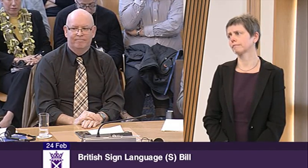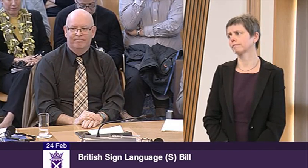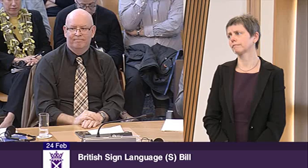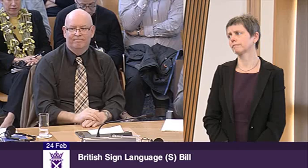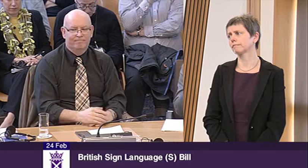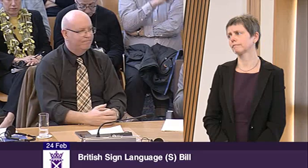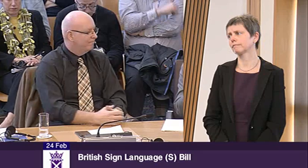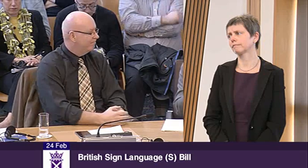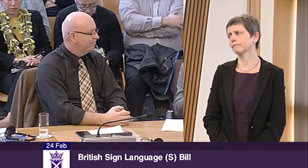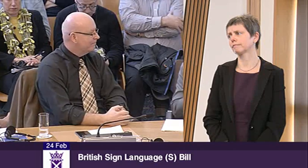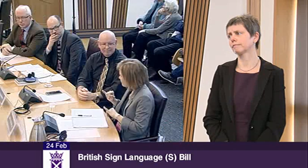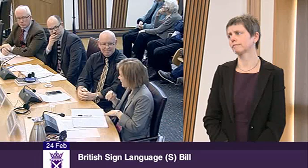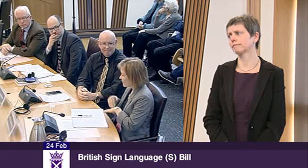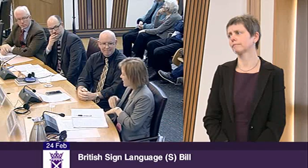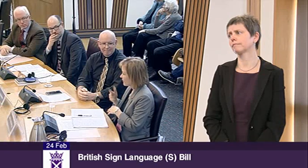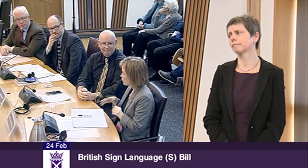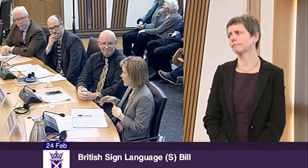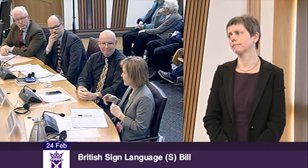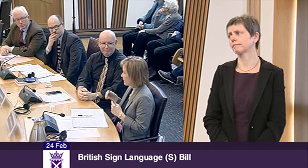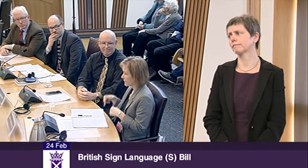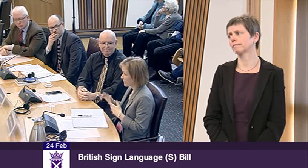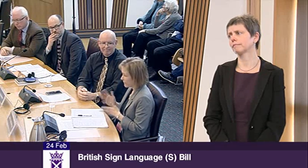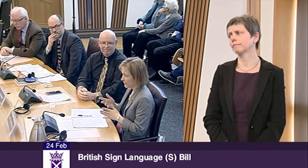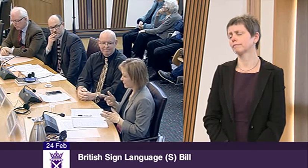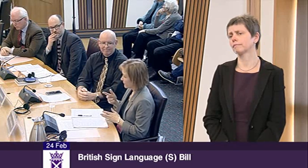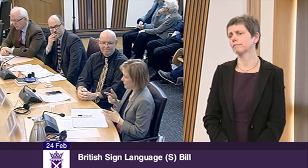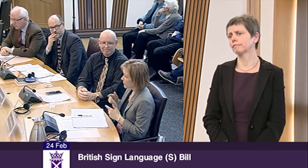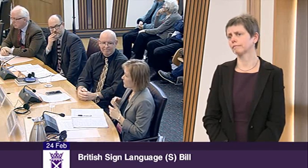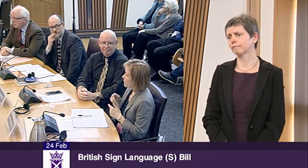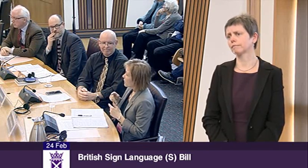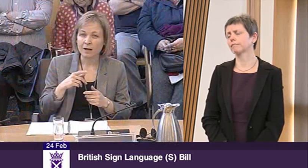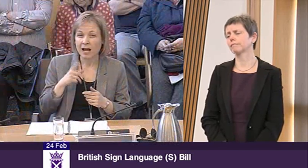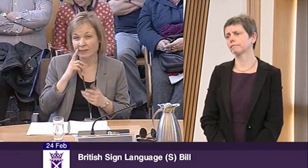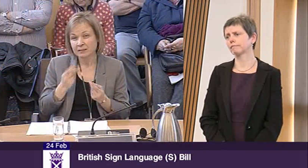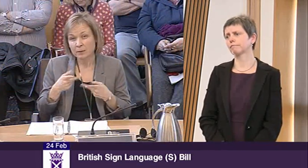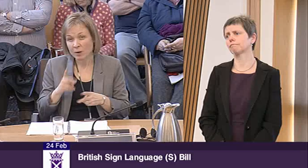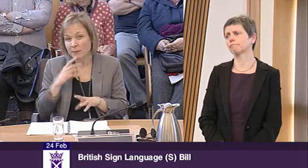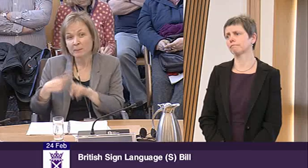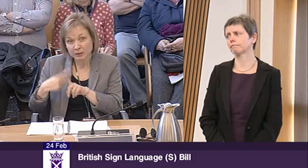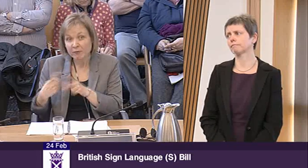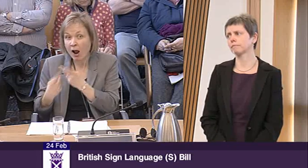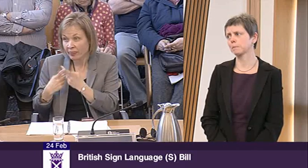Carly Brownlie: I do not think that the bill will have a detrimental effect on other types